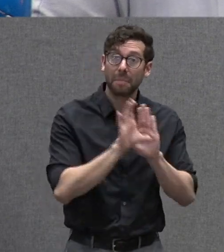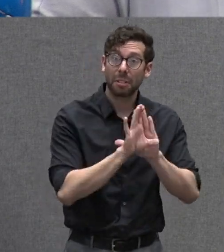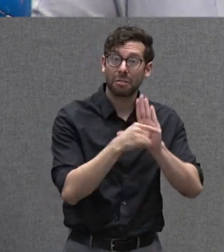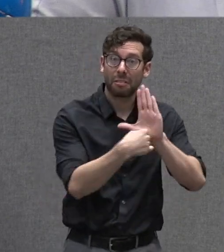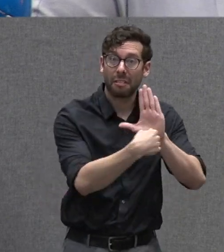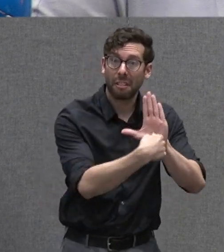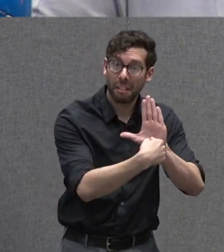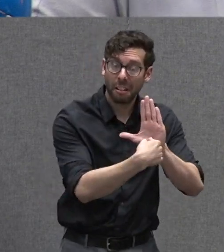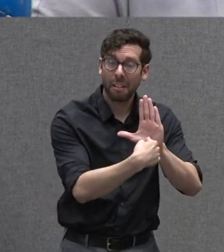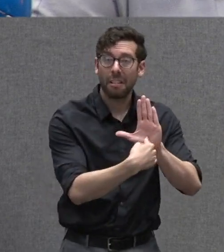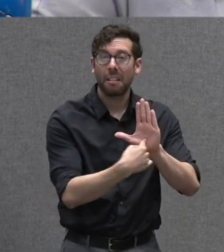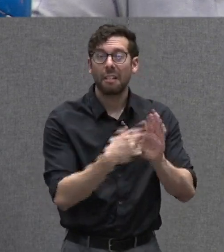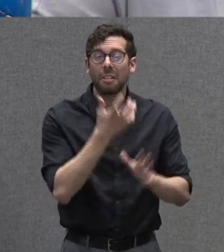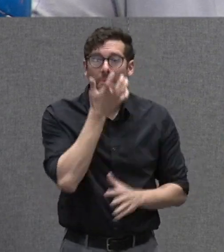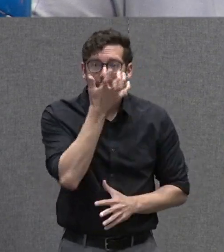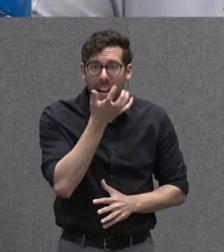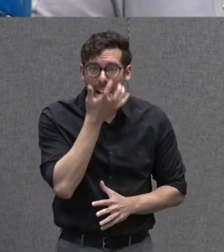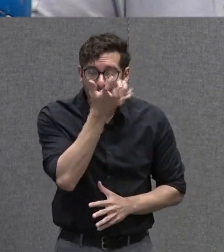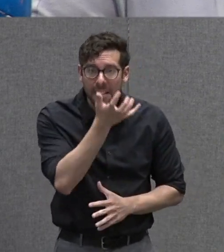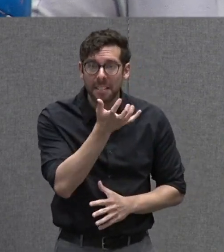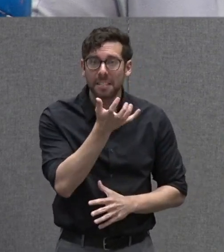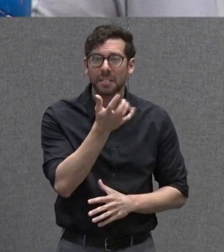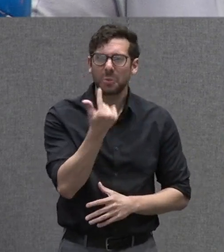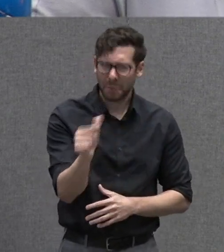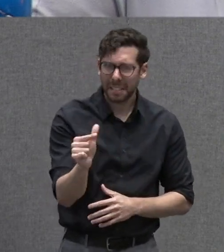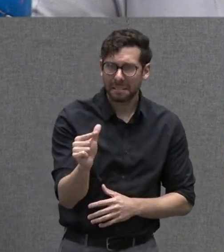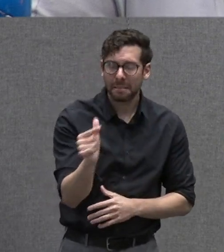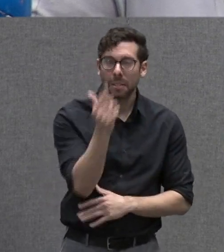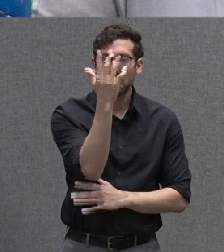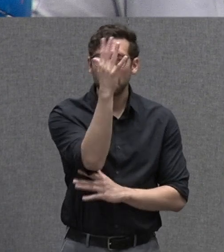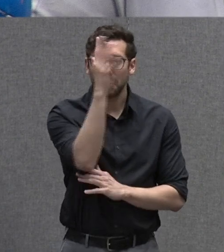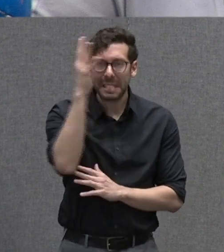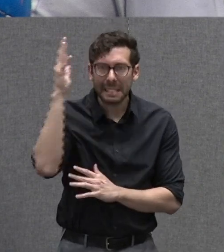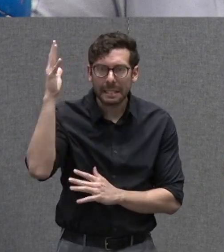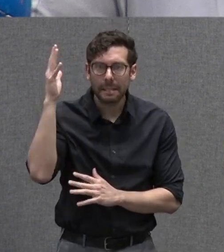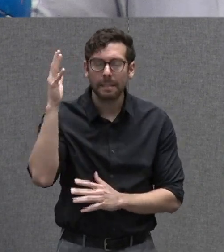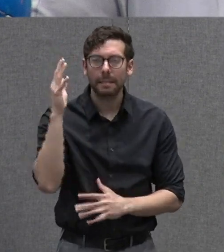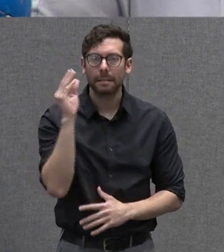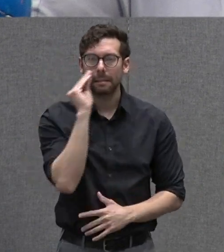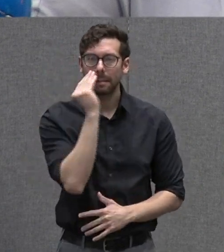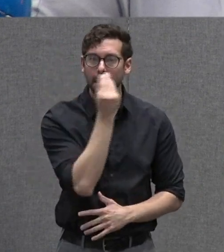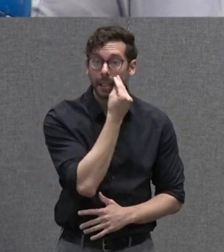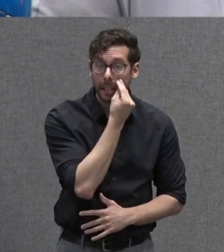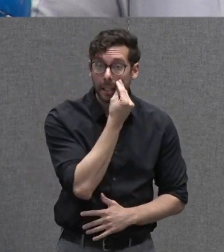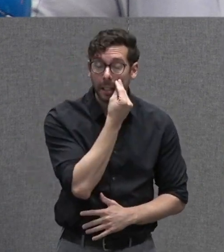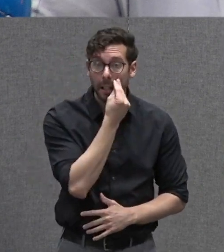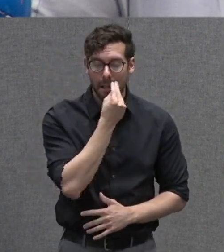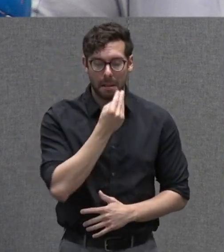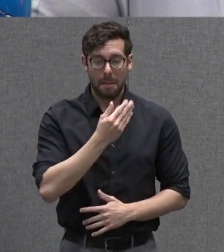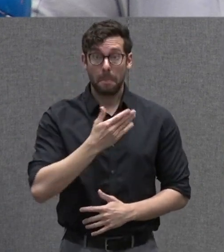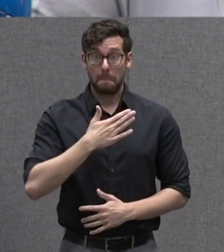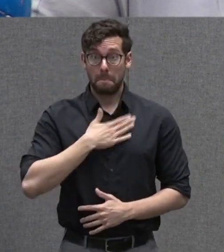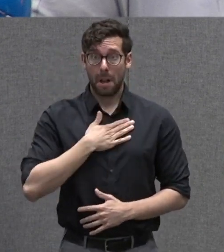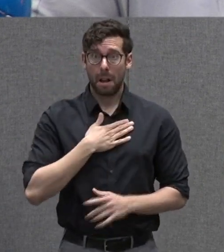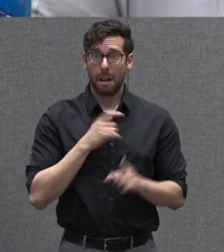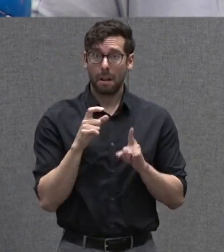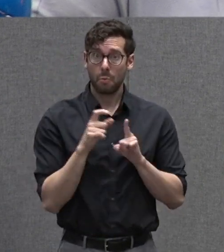and trees and flowers. And I chose the word blooming to describe this picture.